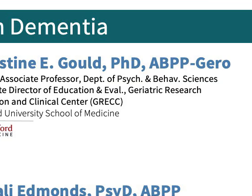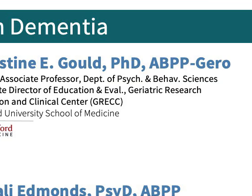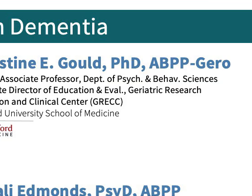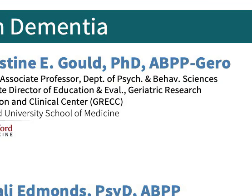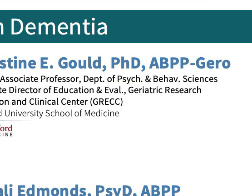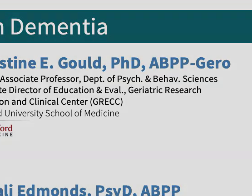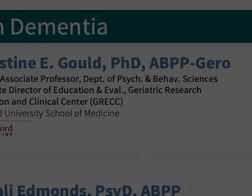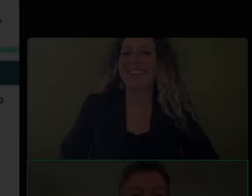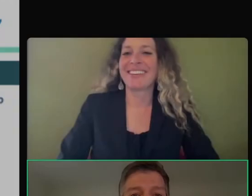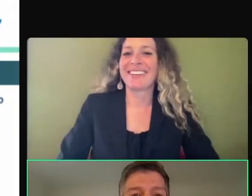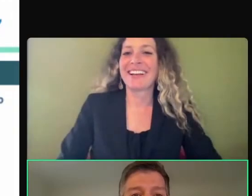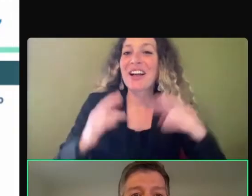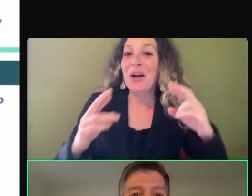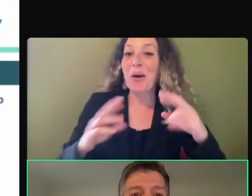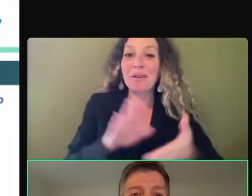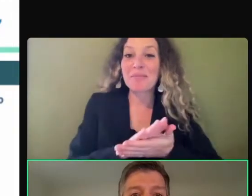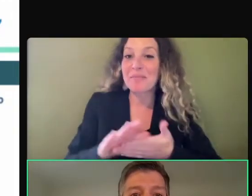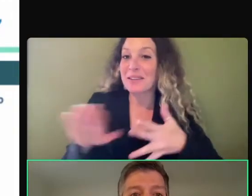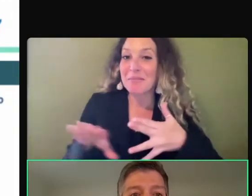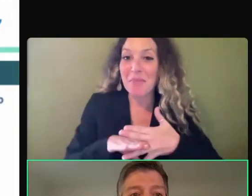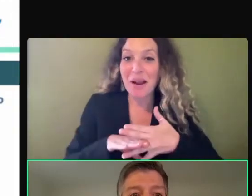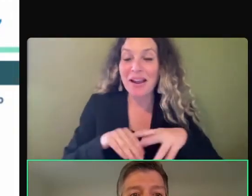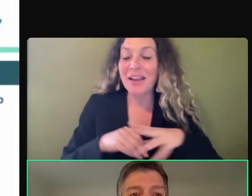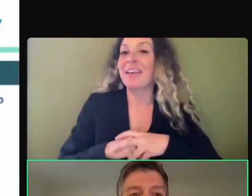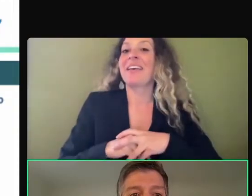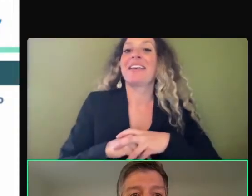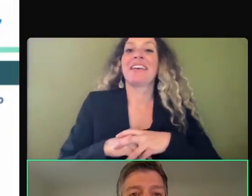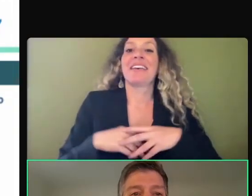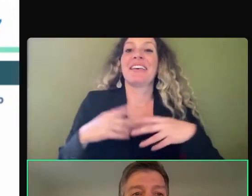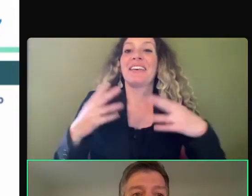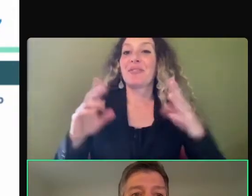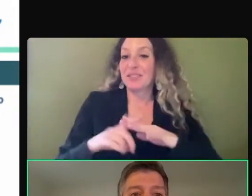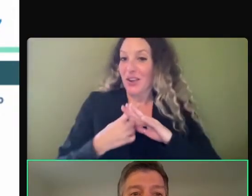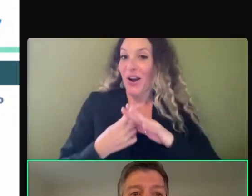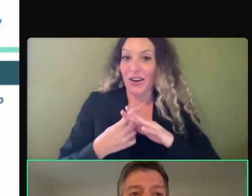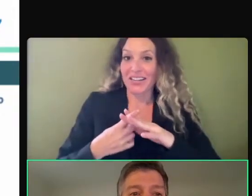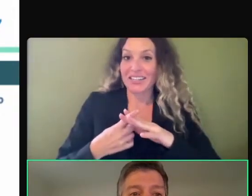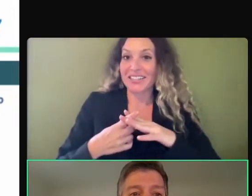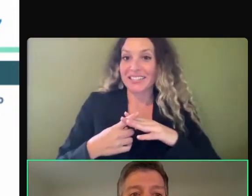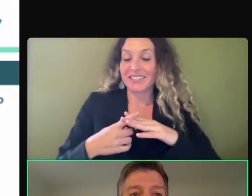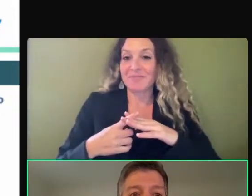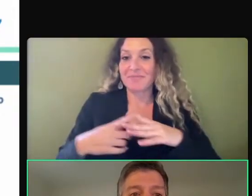Peter Poullos: We'll now begin Session 7, titled Cognitive Impairment,